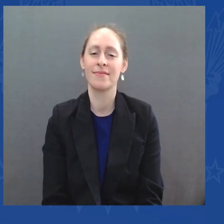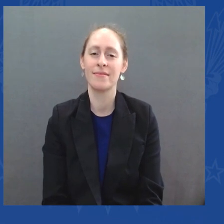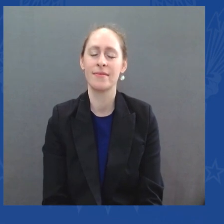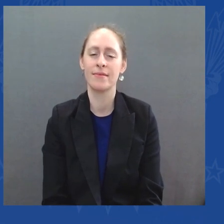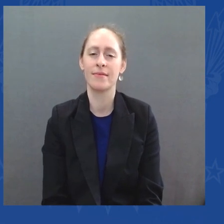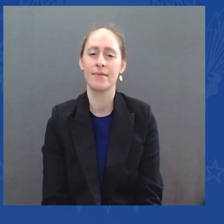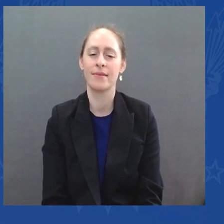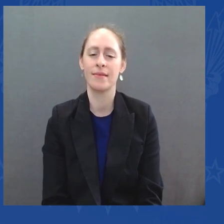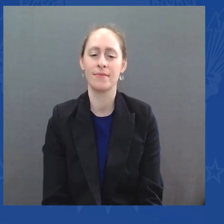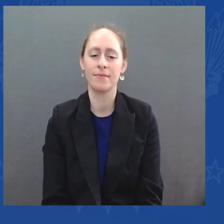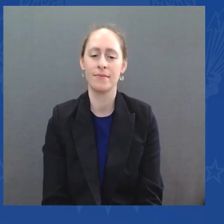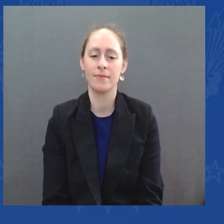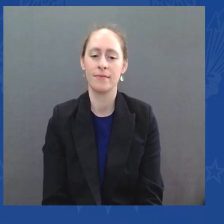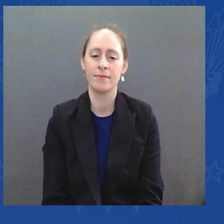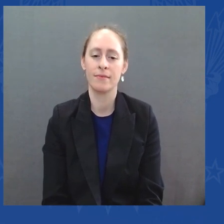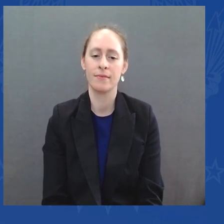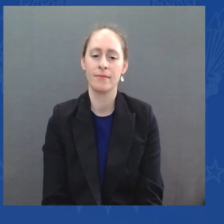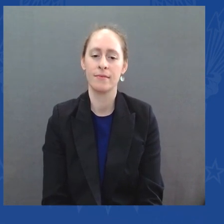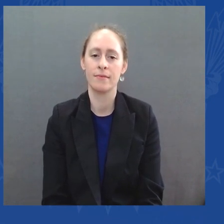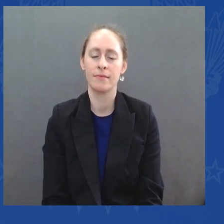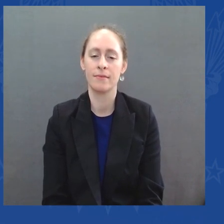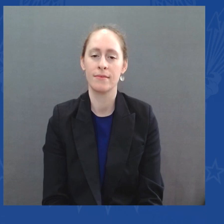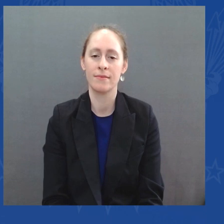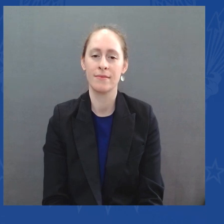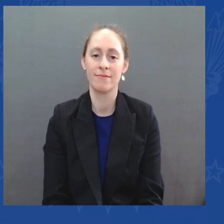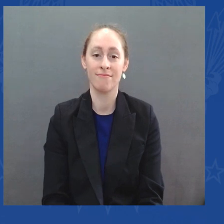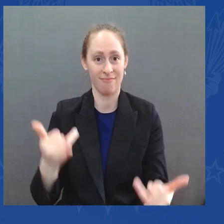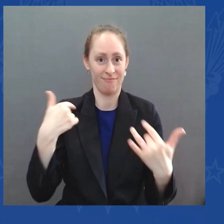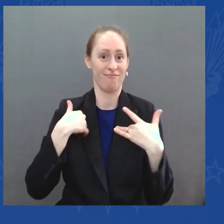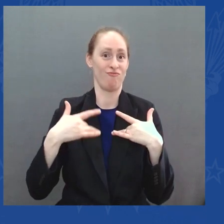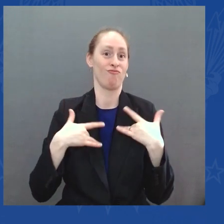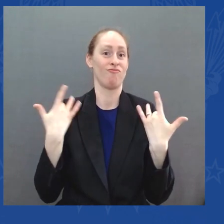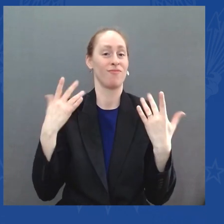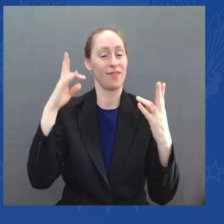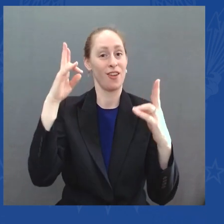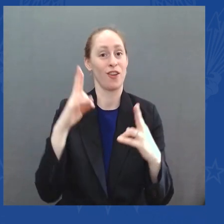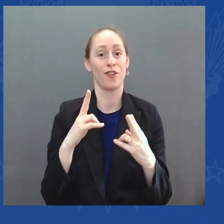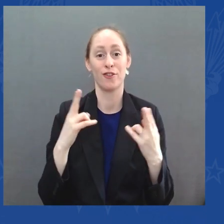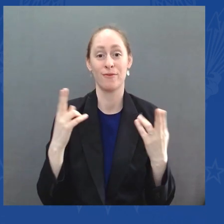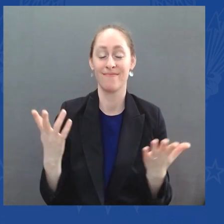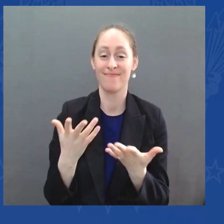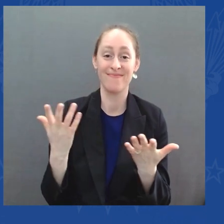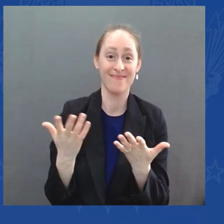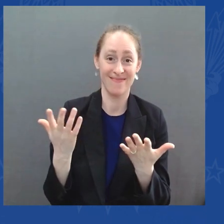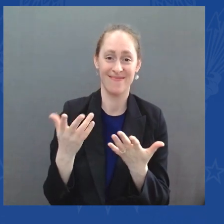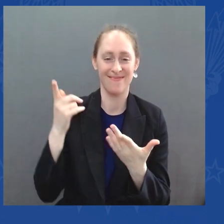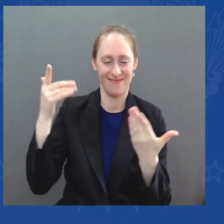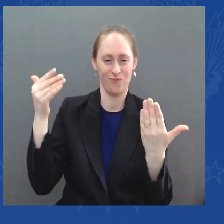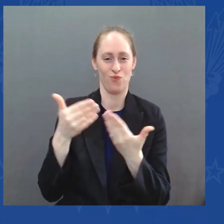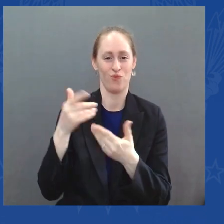Now, it is my great honor to introduce a president who has done more for truckers in three months